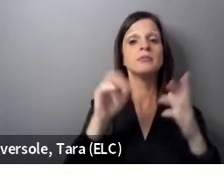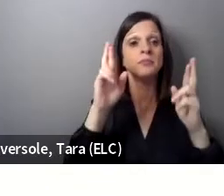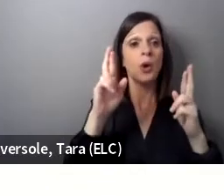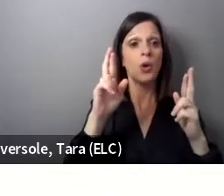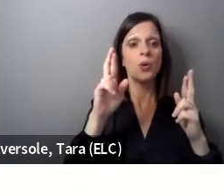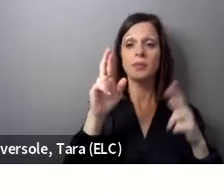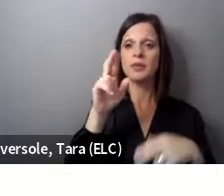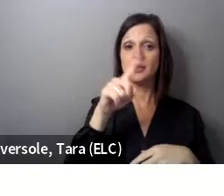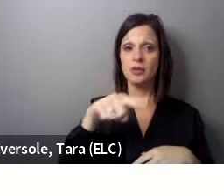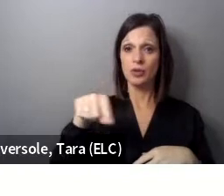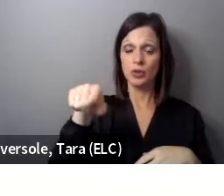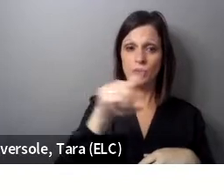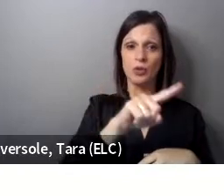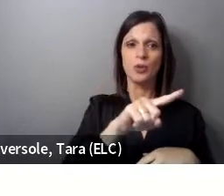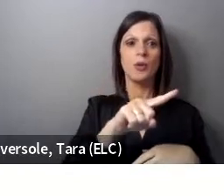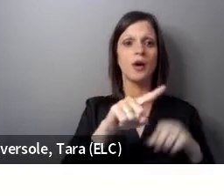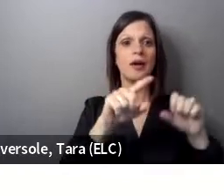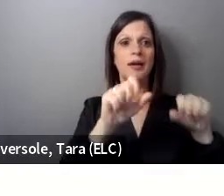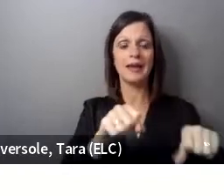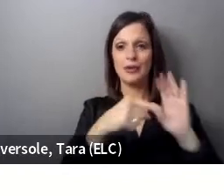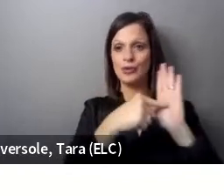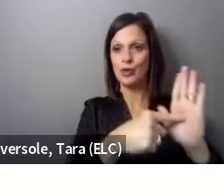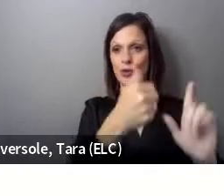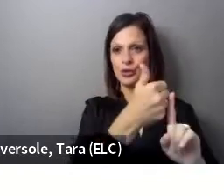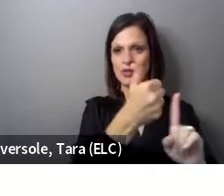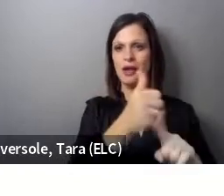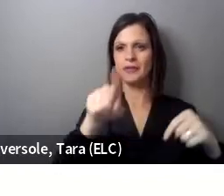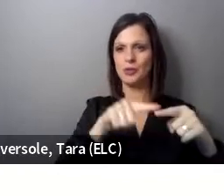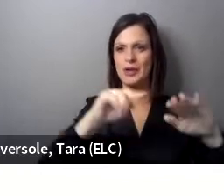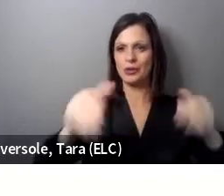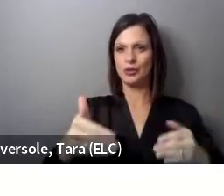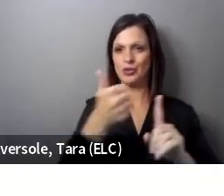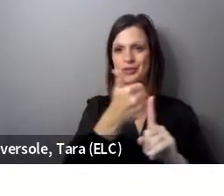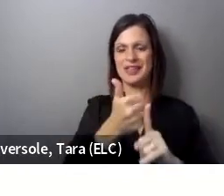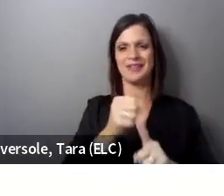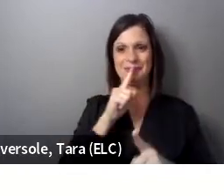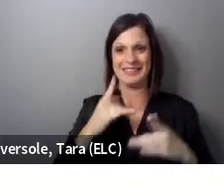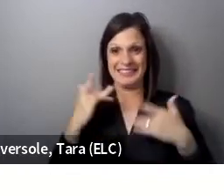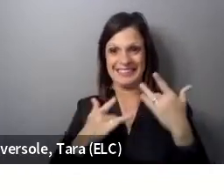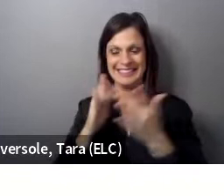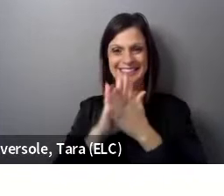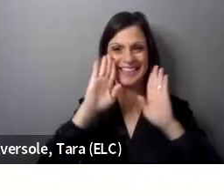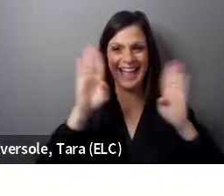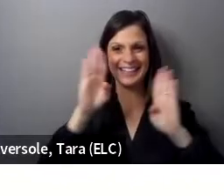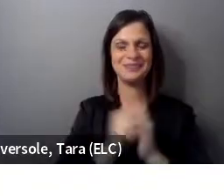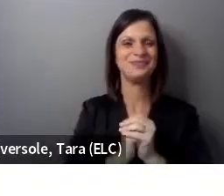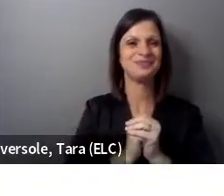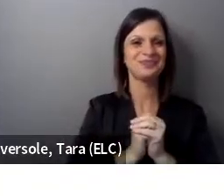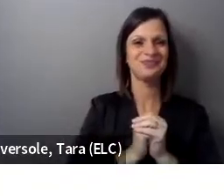come on camera as I introduce you.